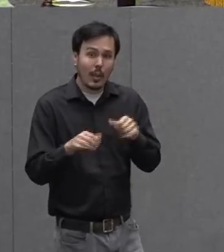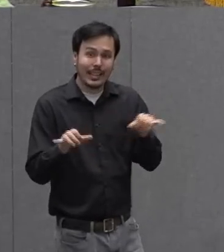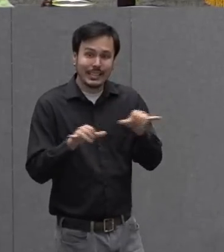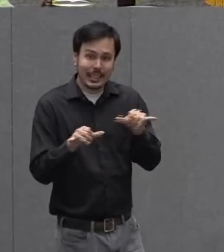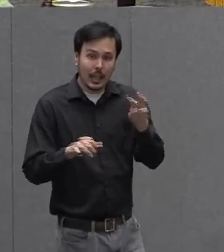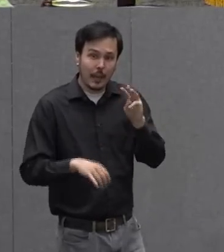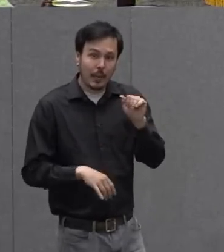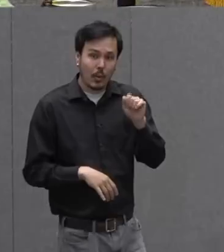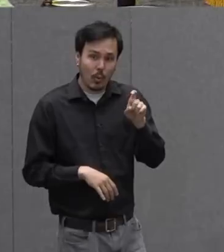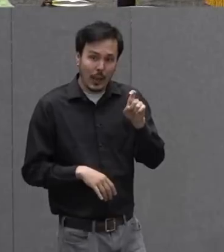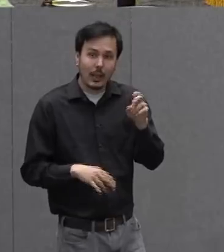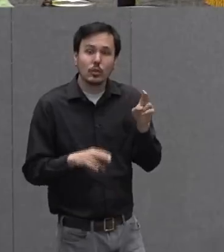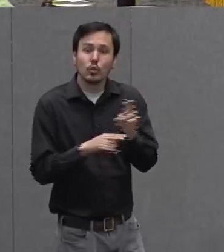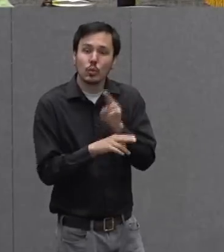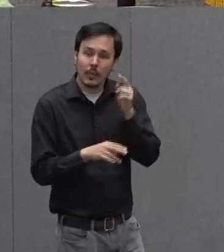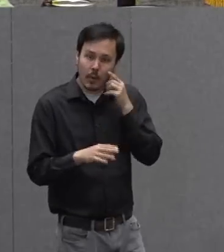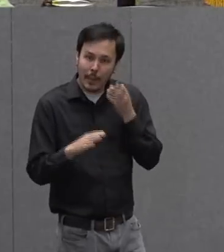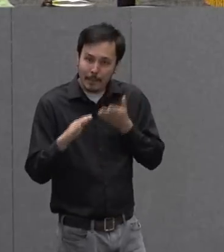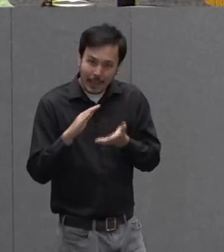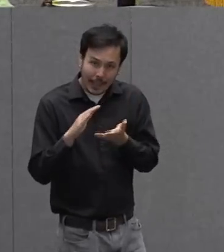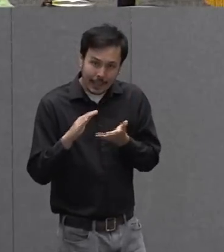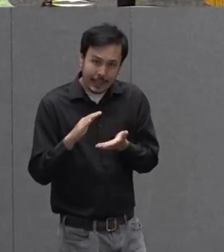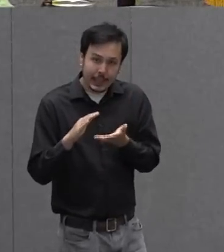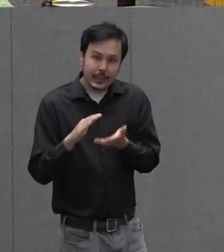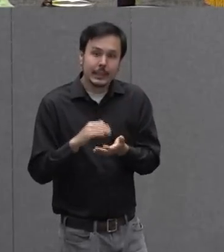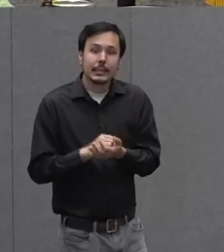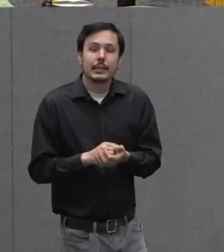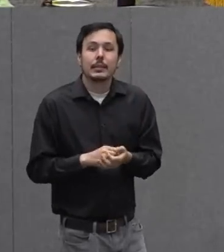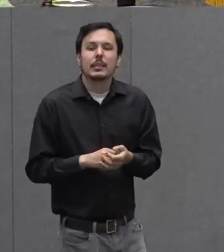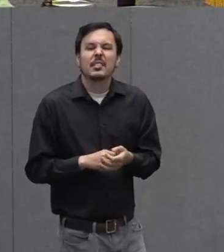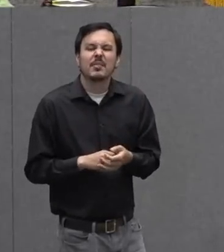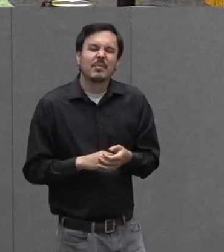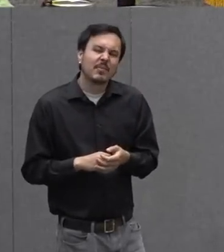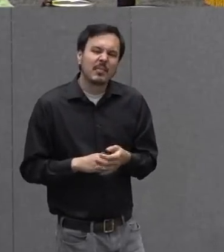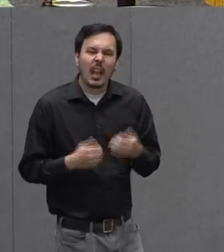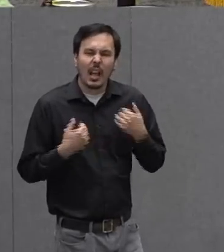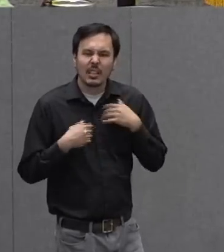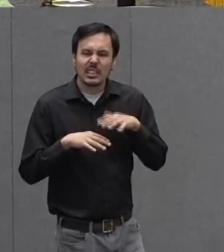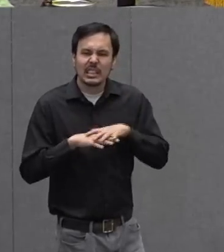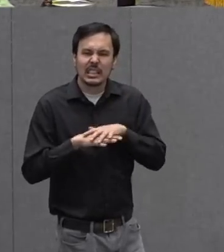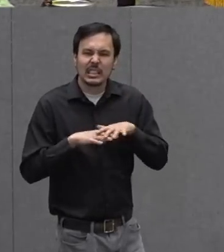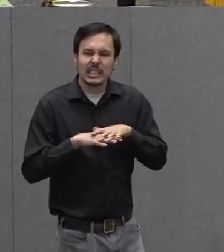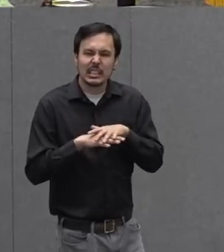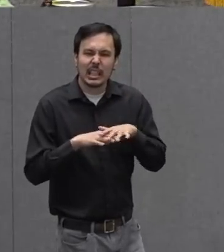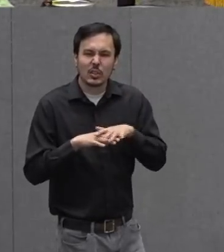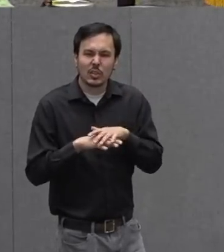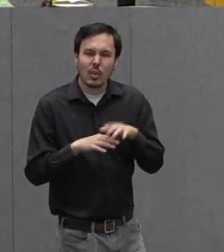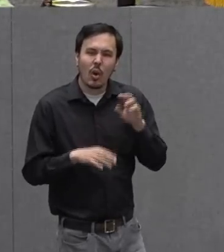used for baking, has a little bit of texture. It's a little rough, it's not smooth.